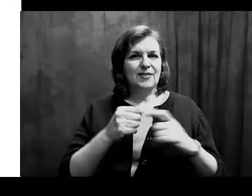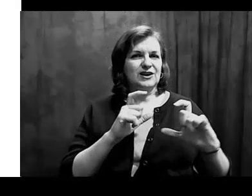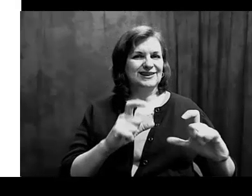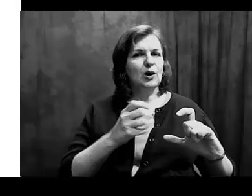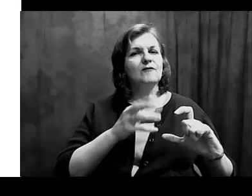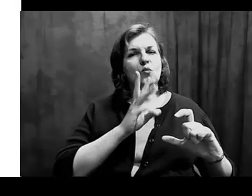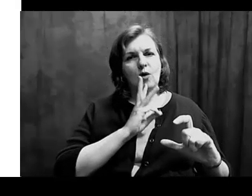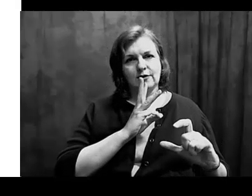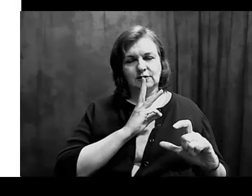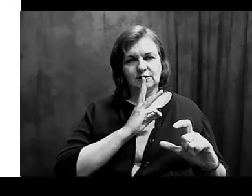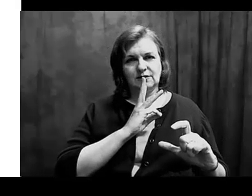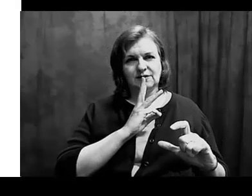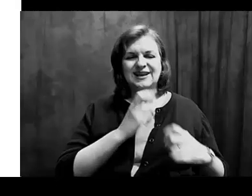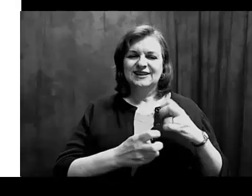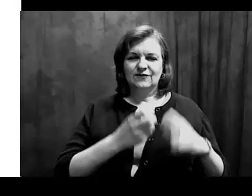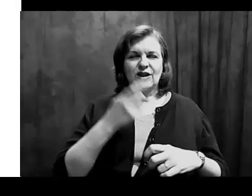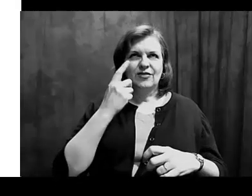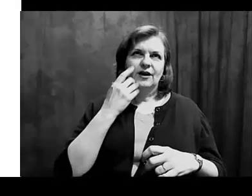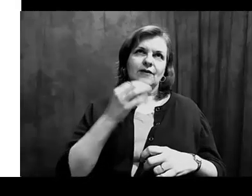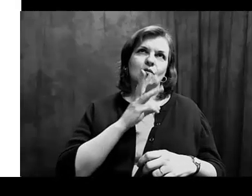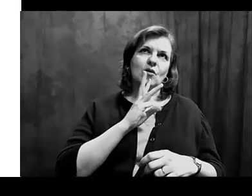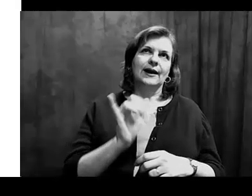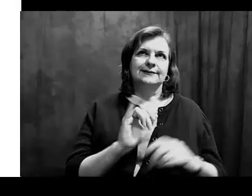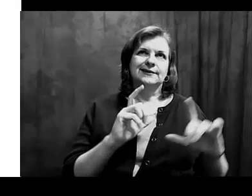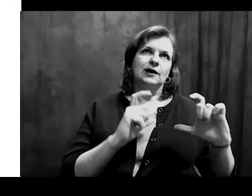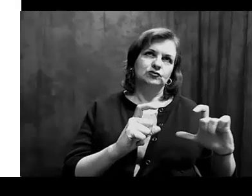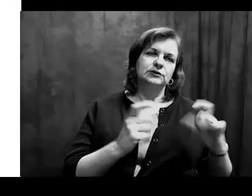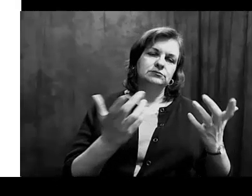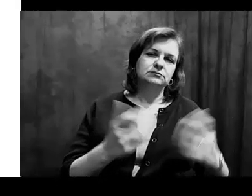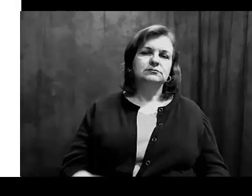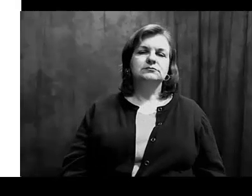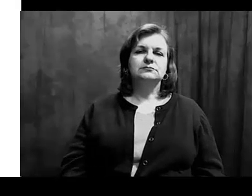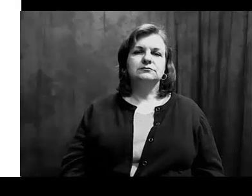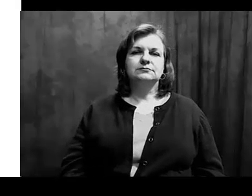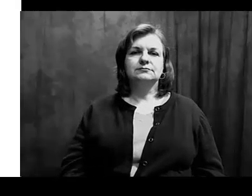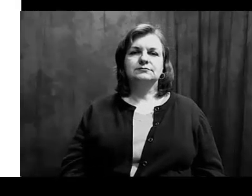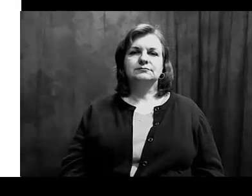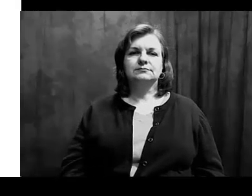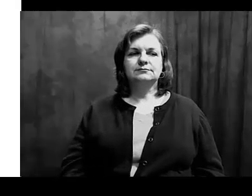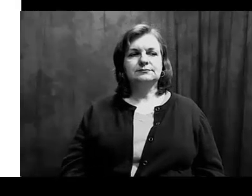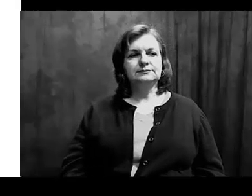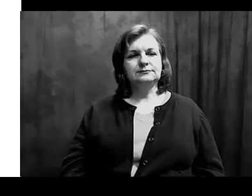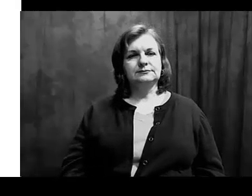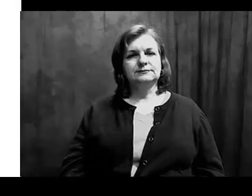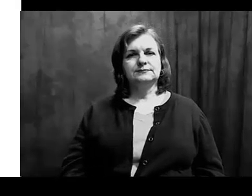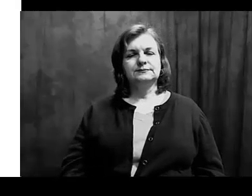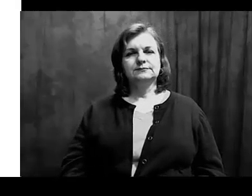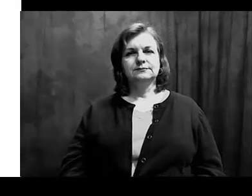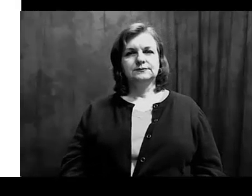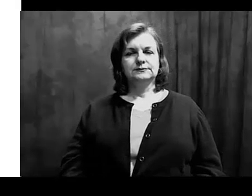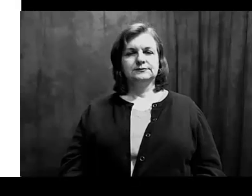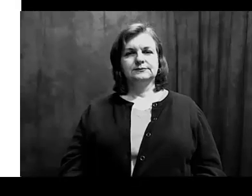and what we want to do is move that water until we actually see this level